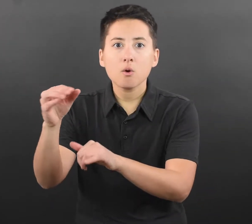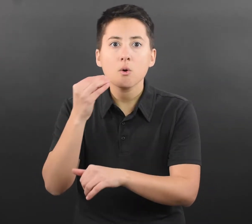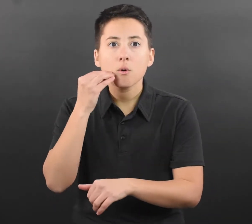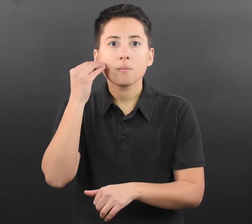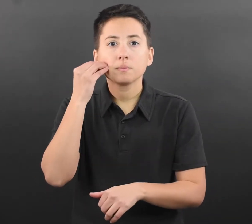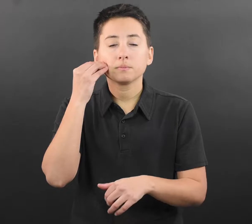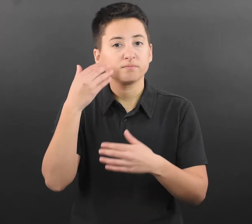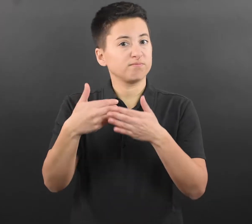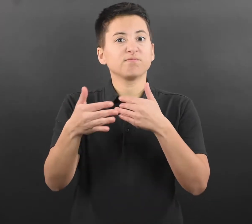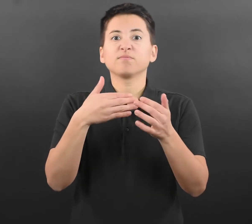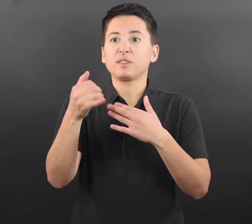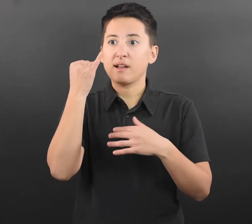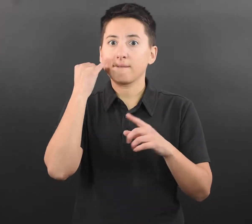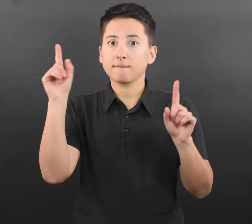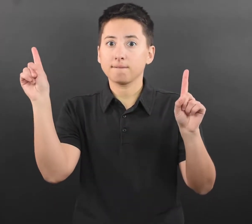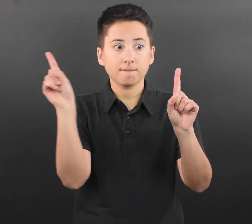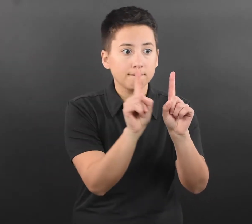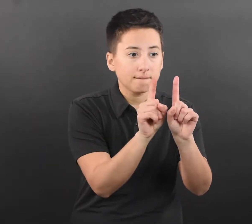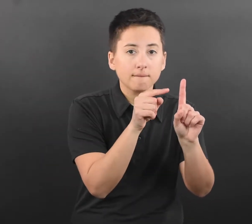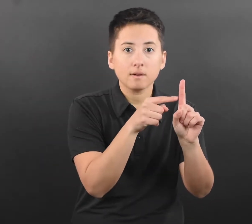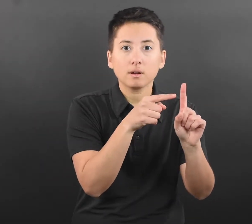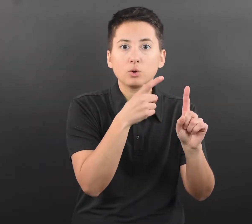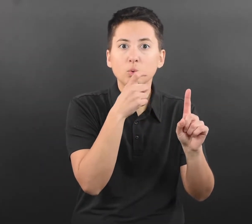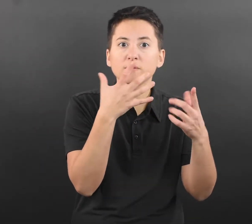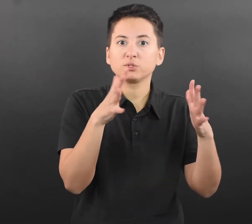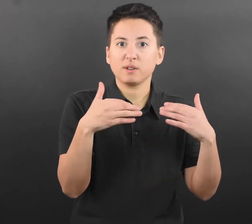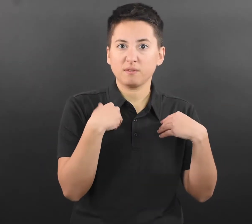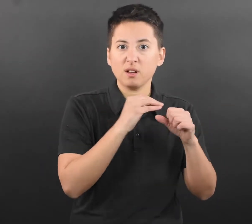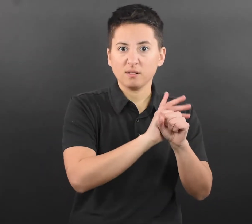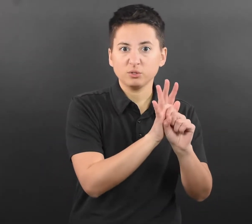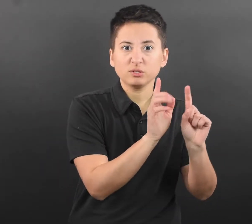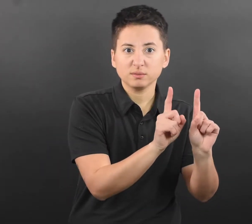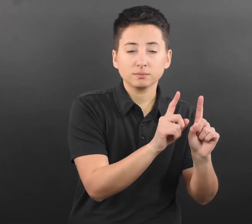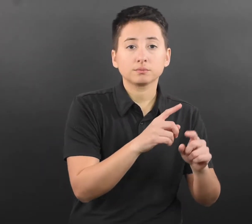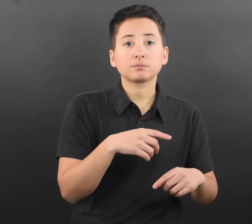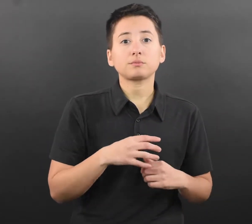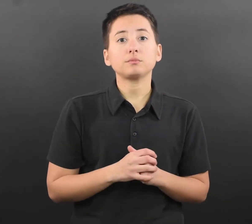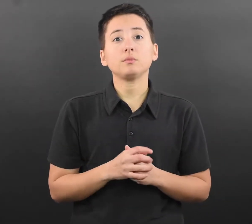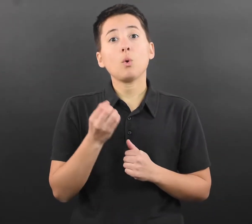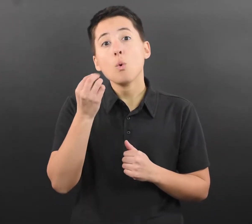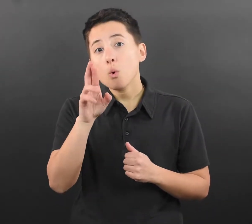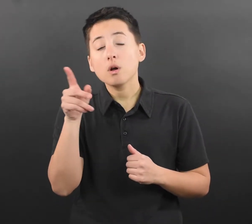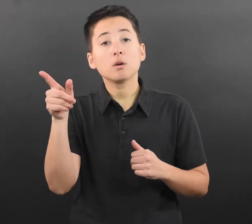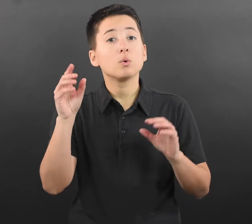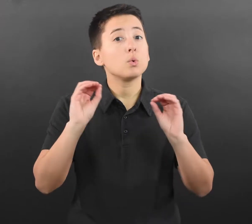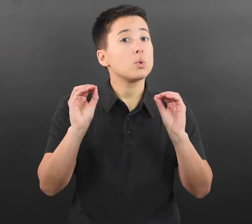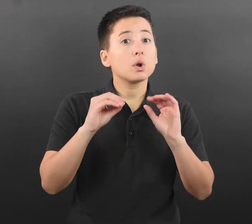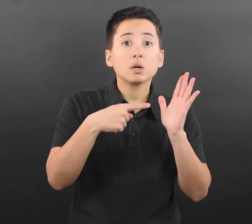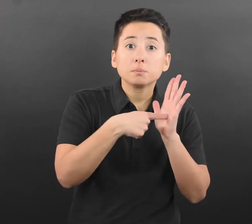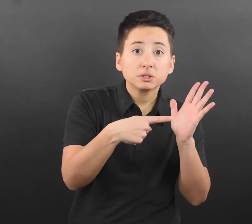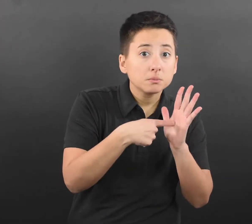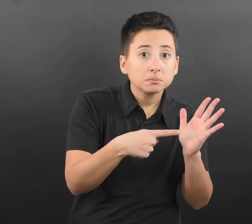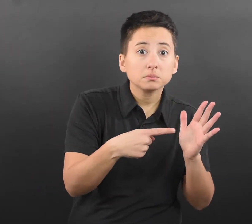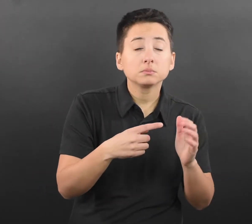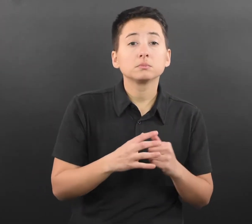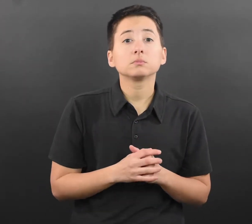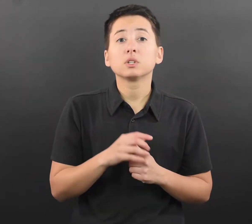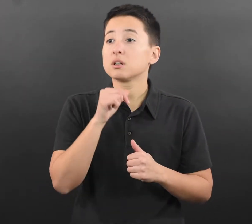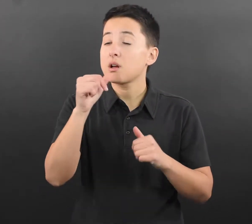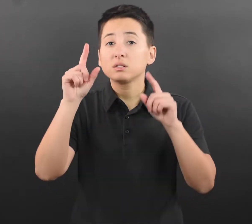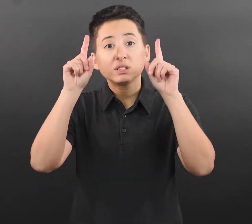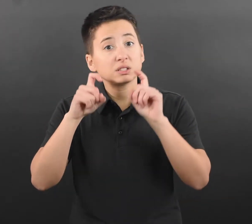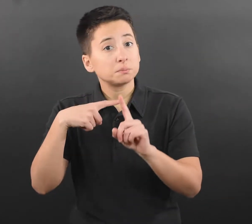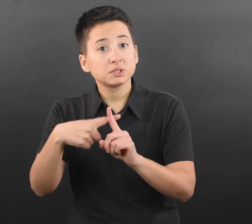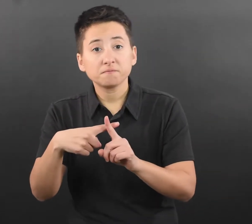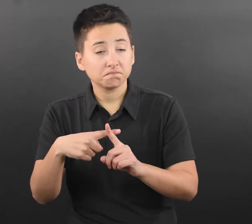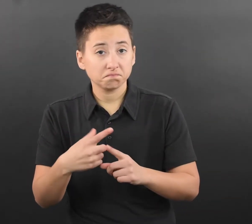so long as they remain asymptomatic and do not test positive. Follow CDC testing guidance for